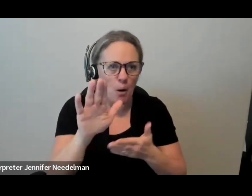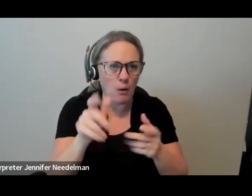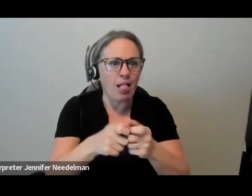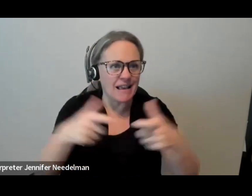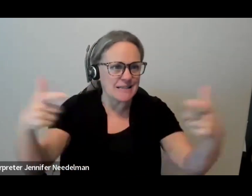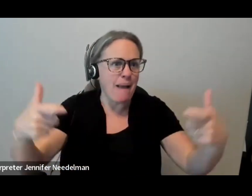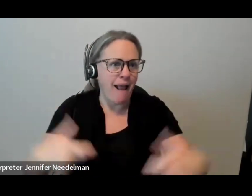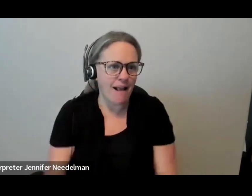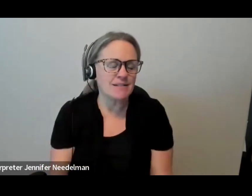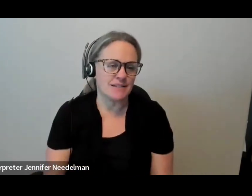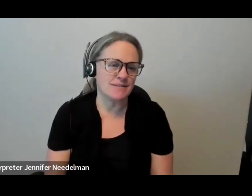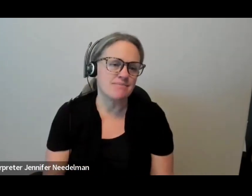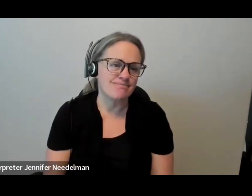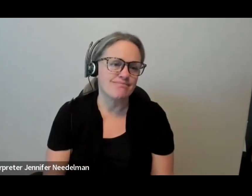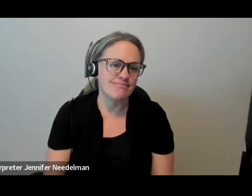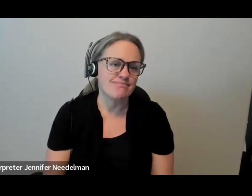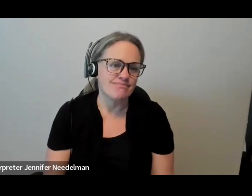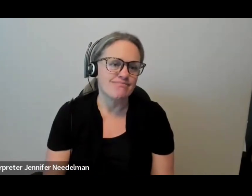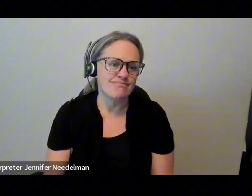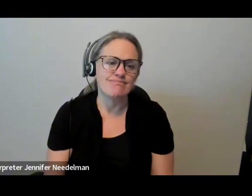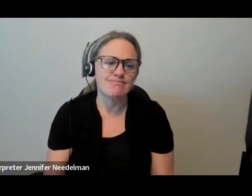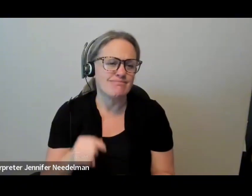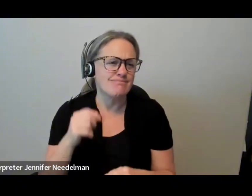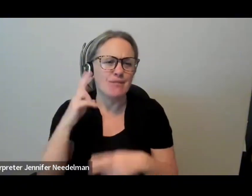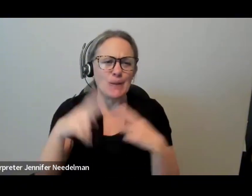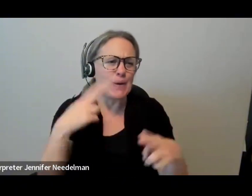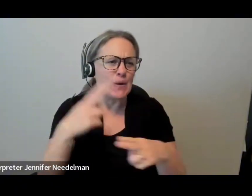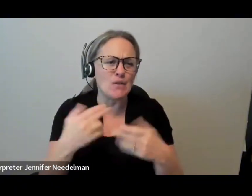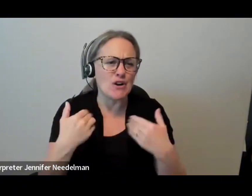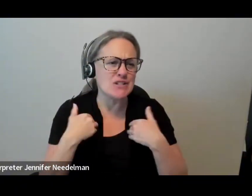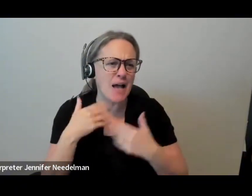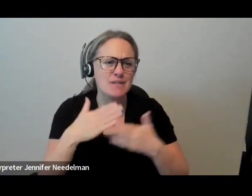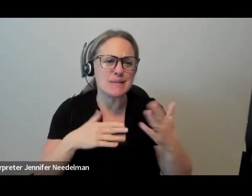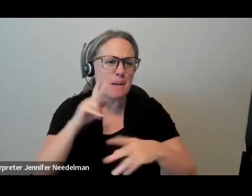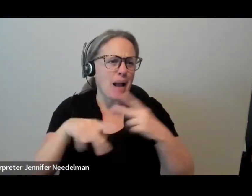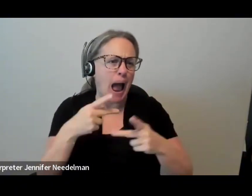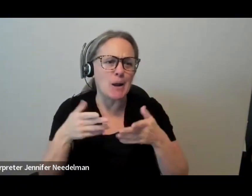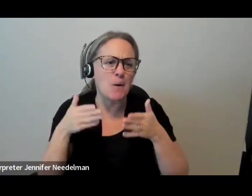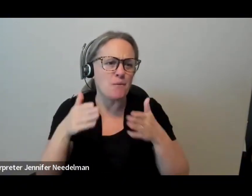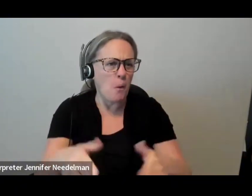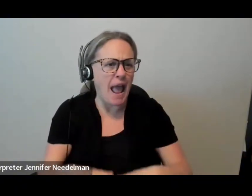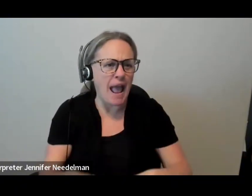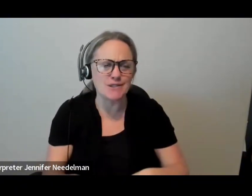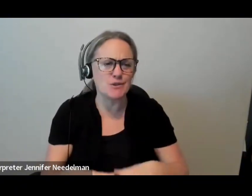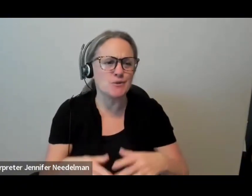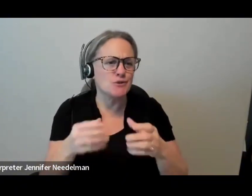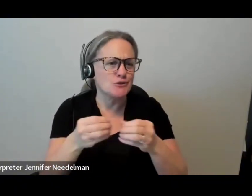I don't know, it just it, the universe does have some sort of way of, of pushing certain things out